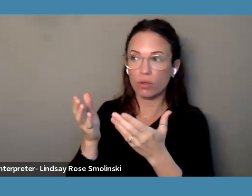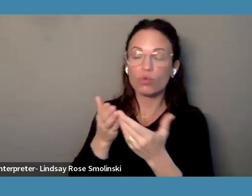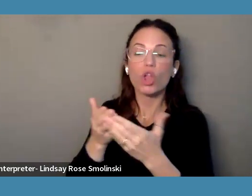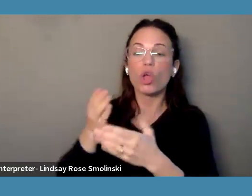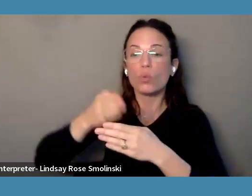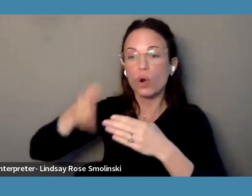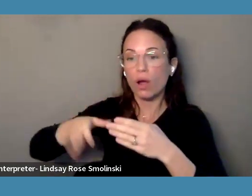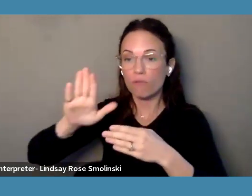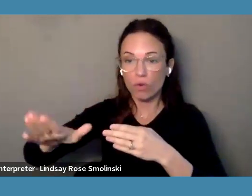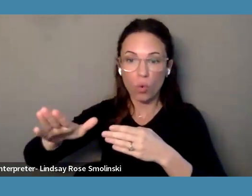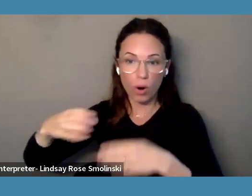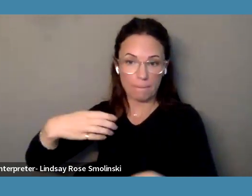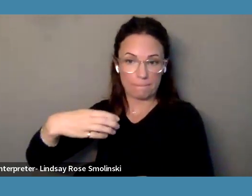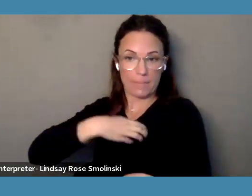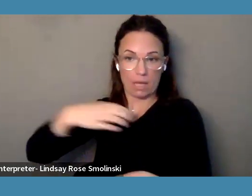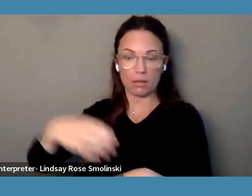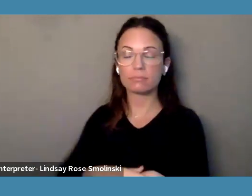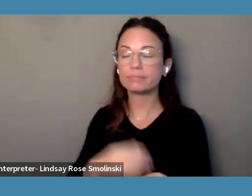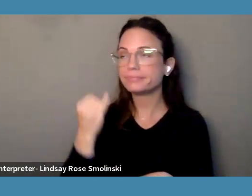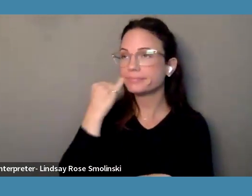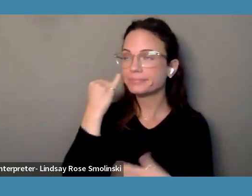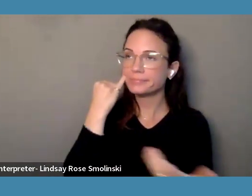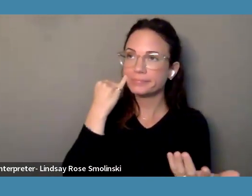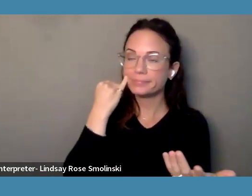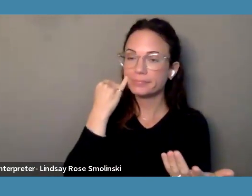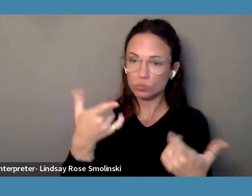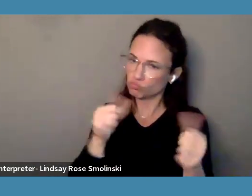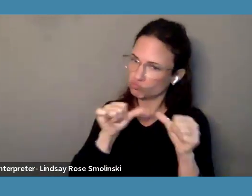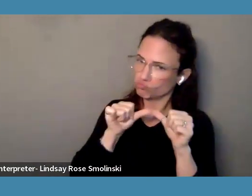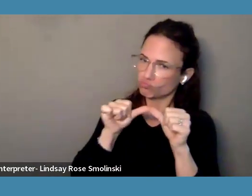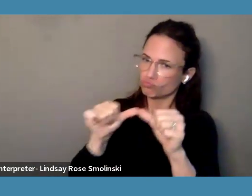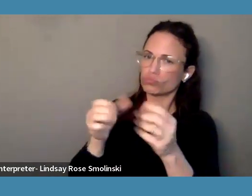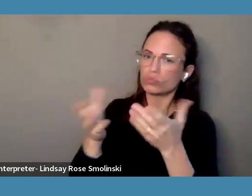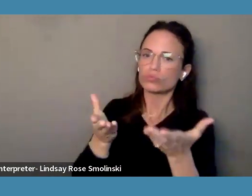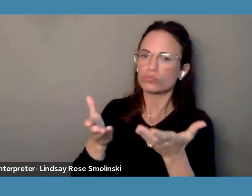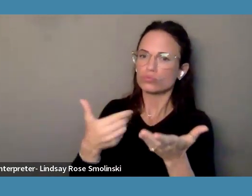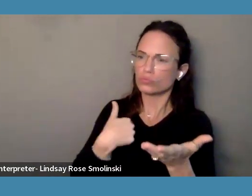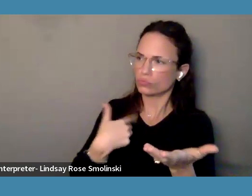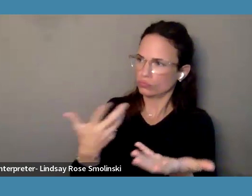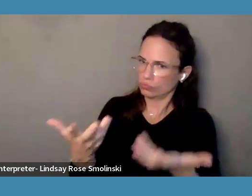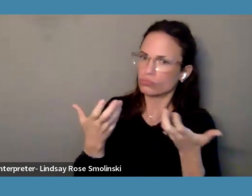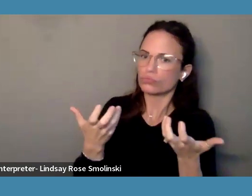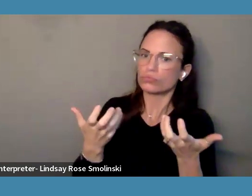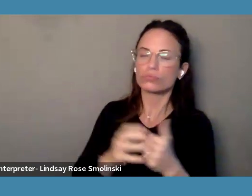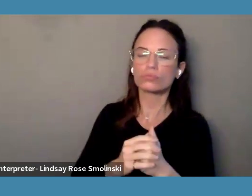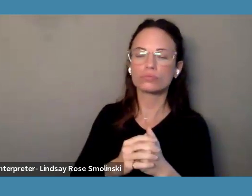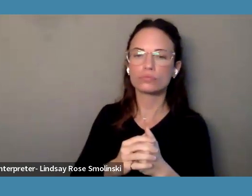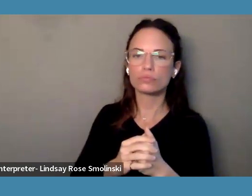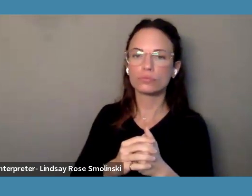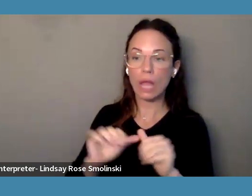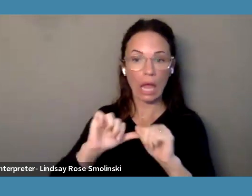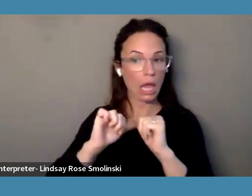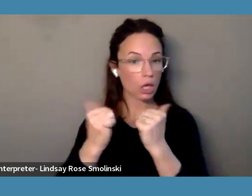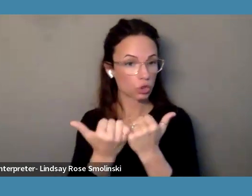So if you're requesting ongoing services and an agency reduces